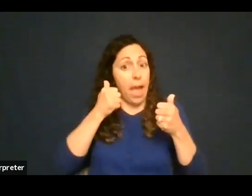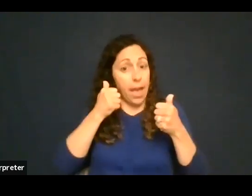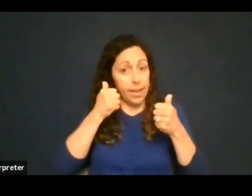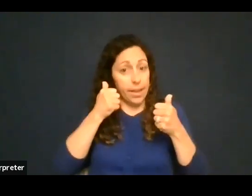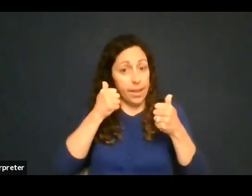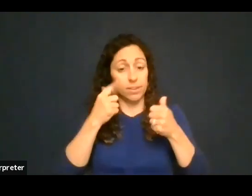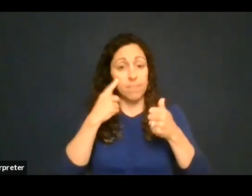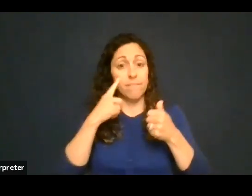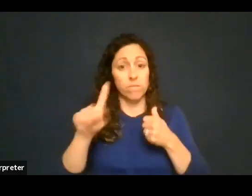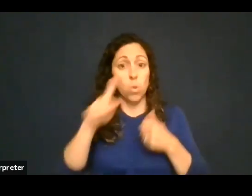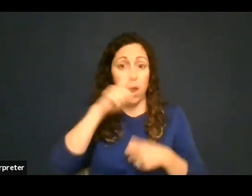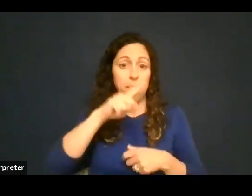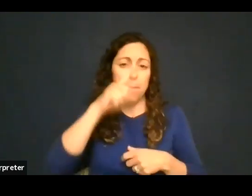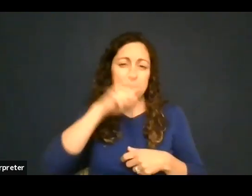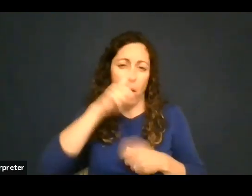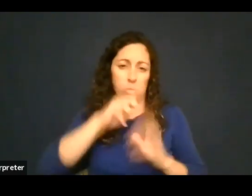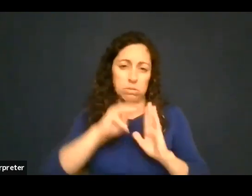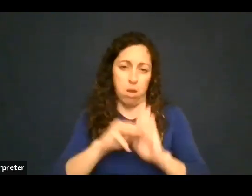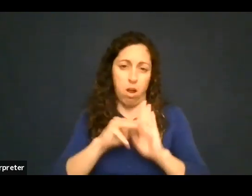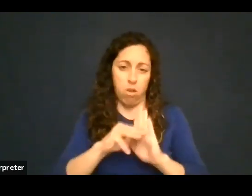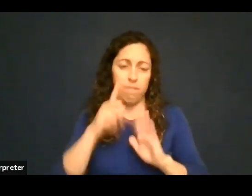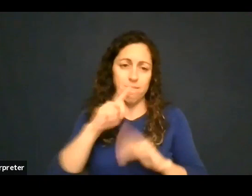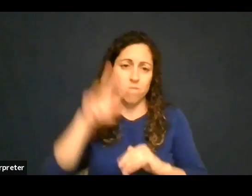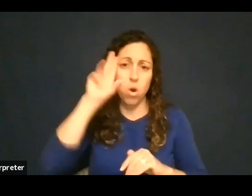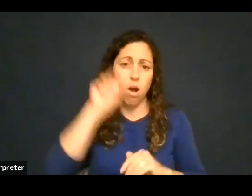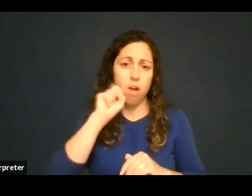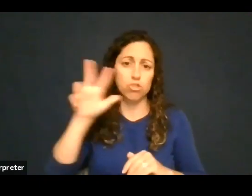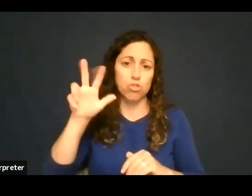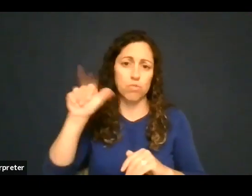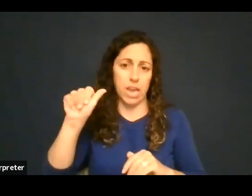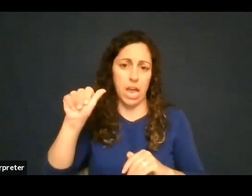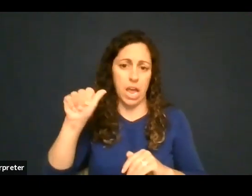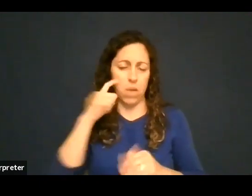And that was-- the incomplete restoration was partly